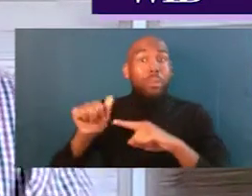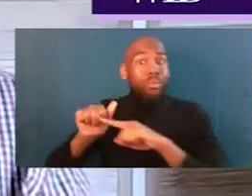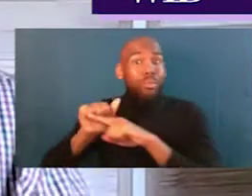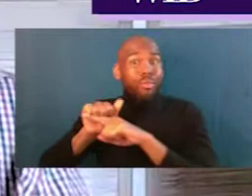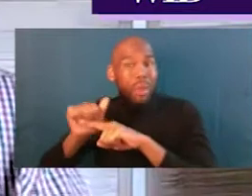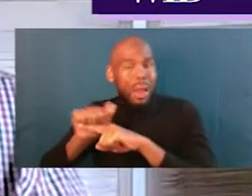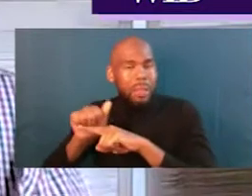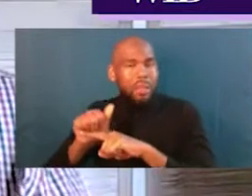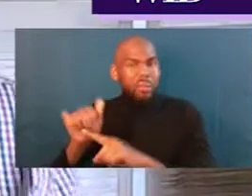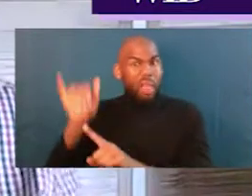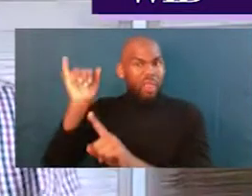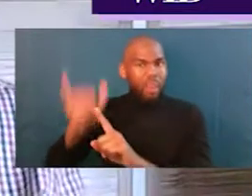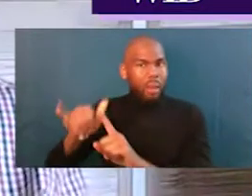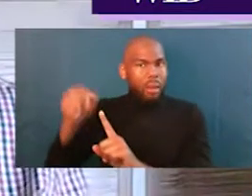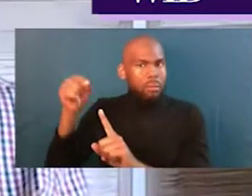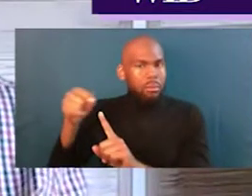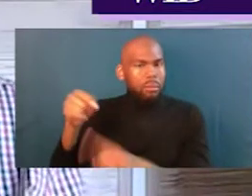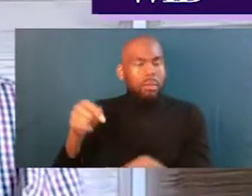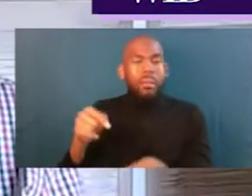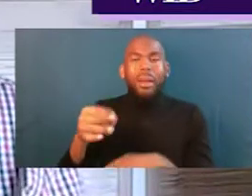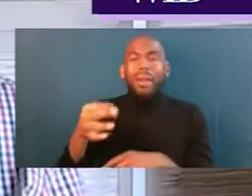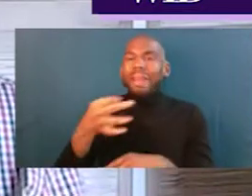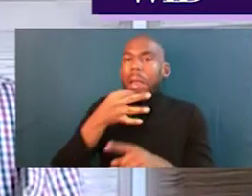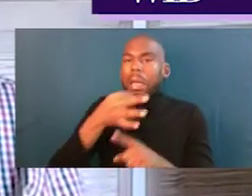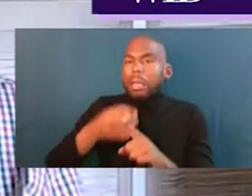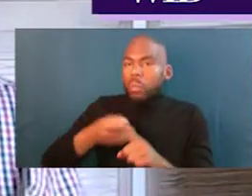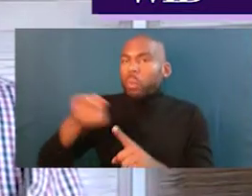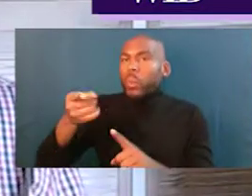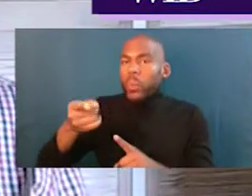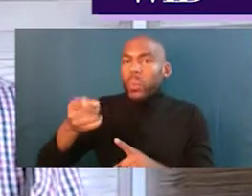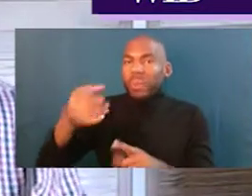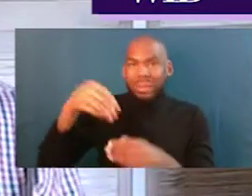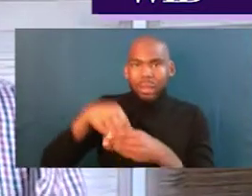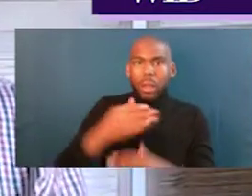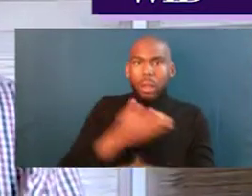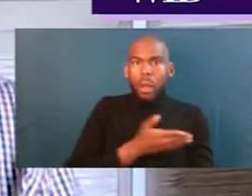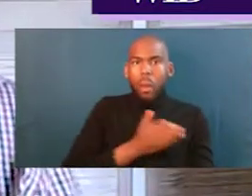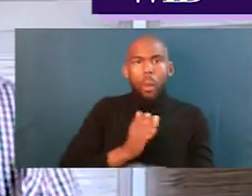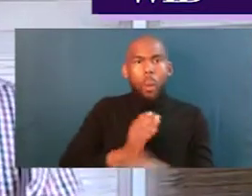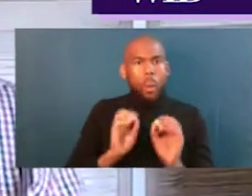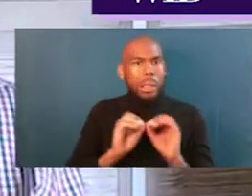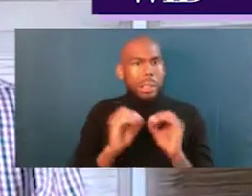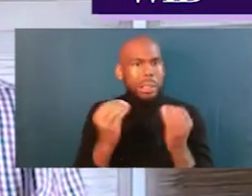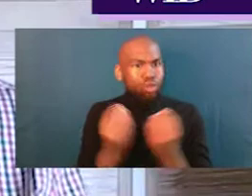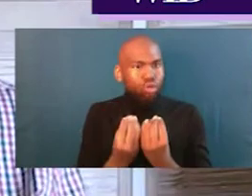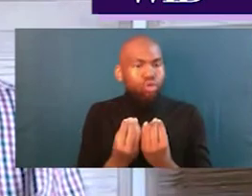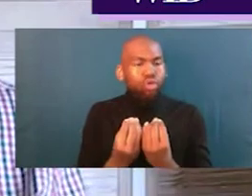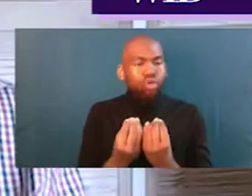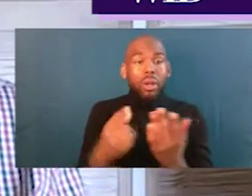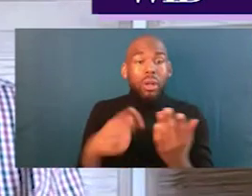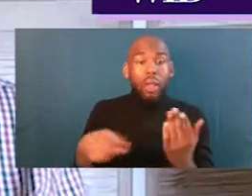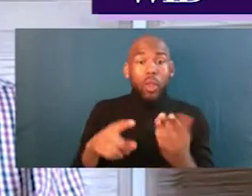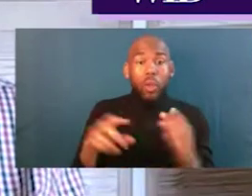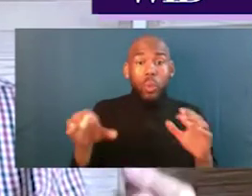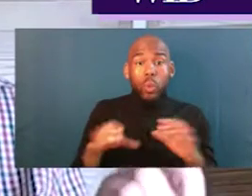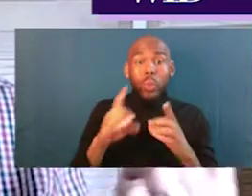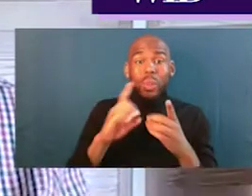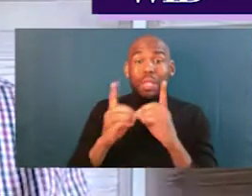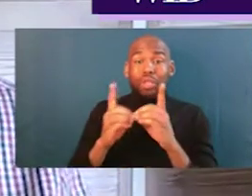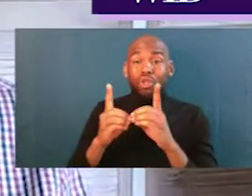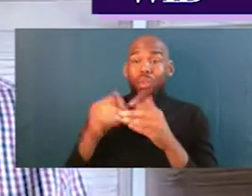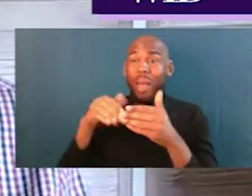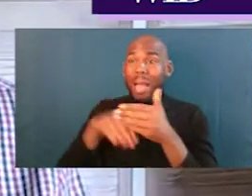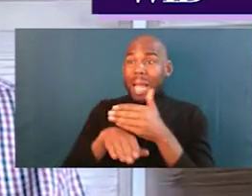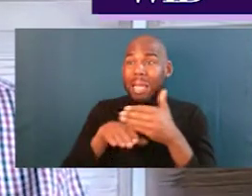practice where the experts sit within our organization to do digital accessibility,